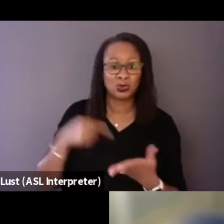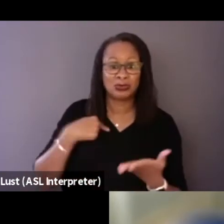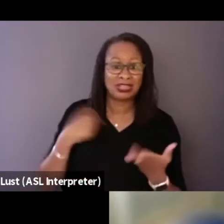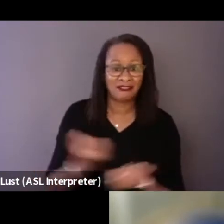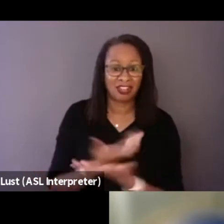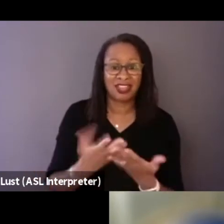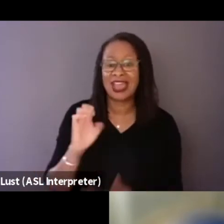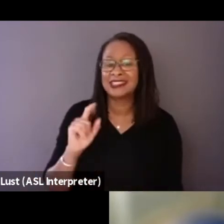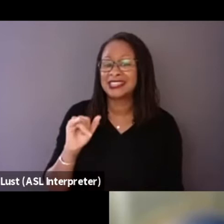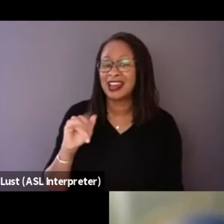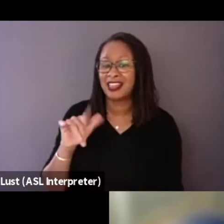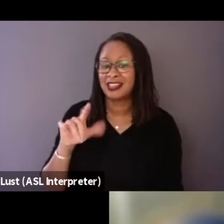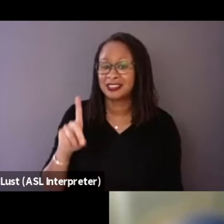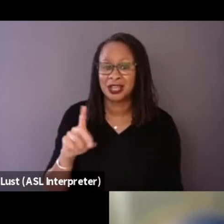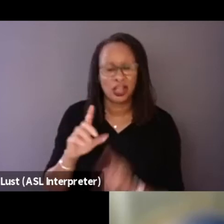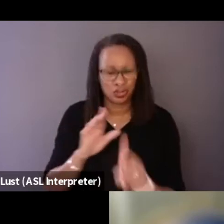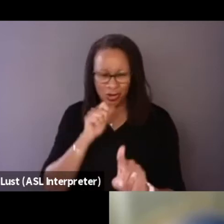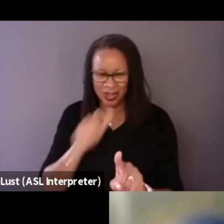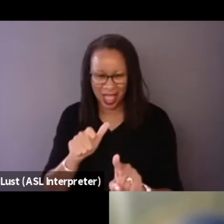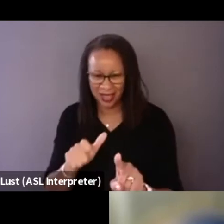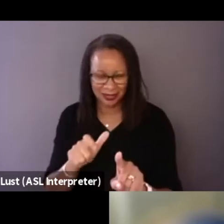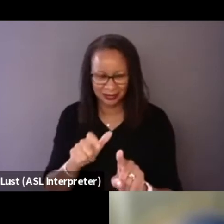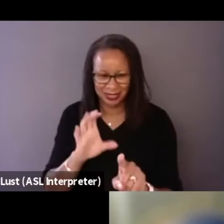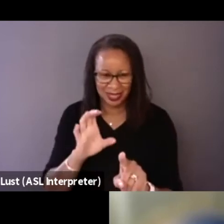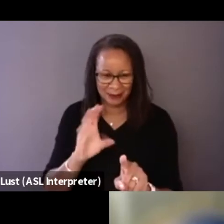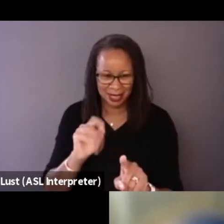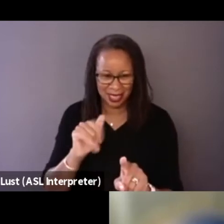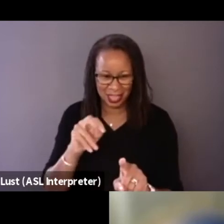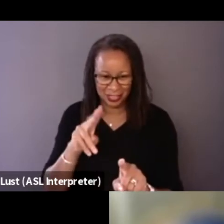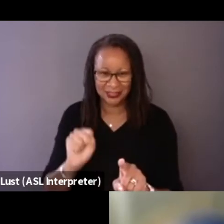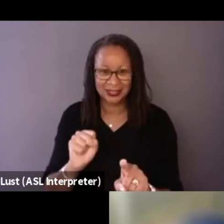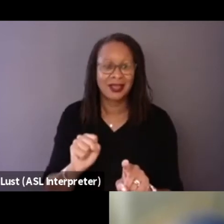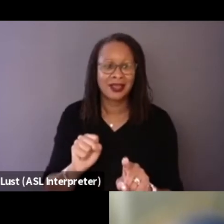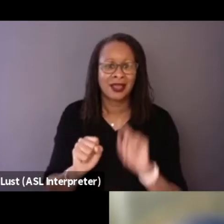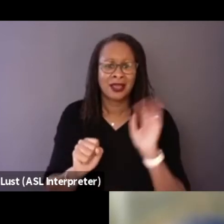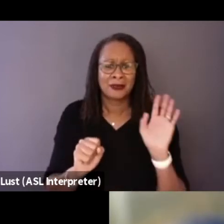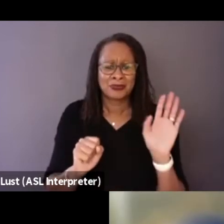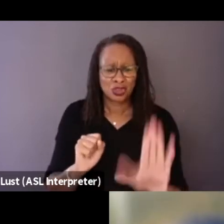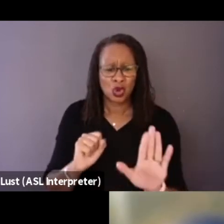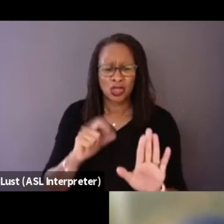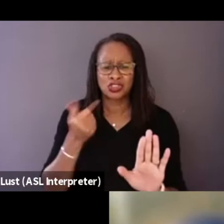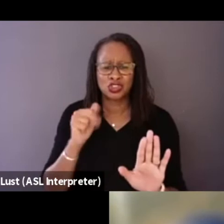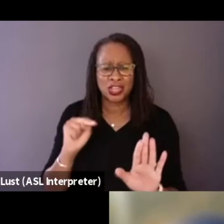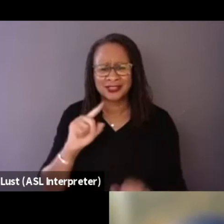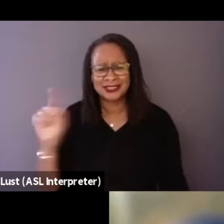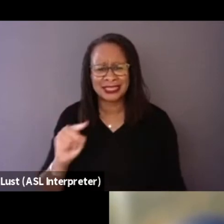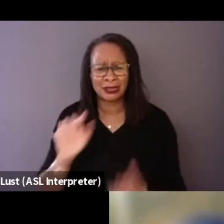and you're not necessarily millennials, you would be Gen Zers I guess now, right. Or somewhere in there, right? Somewhere in that gray area.